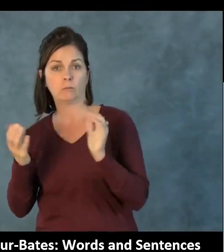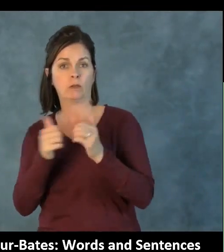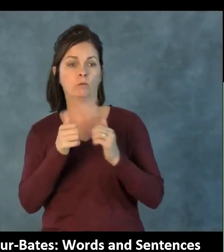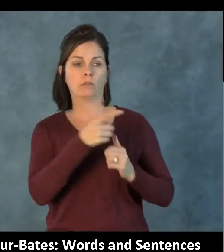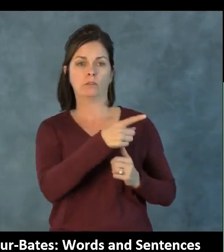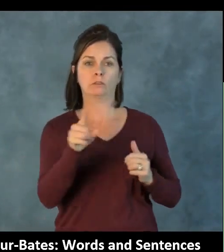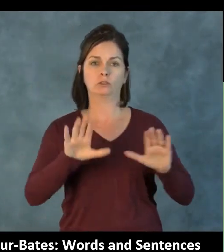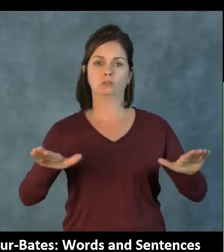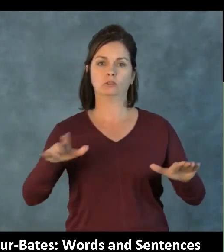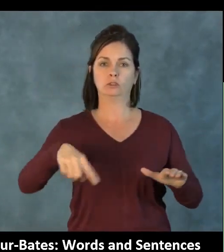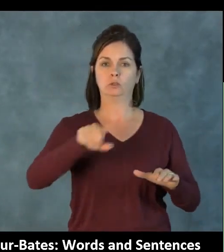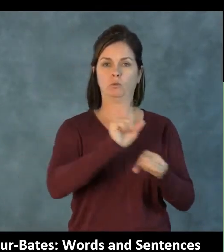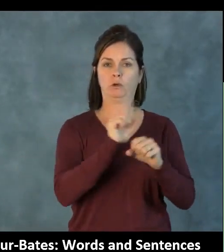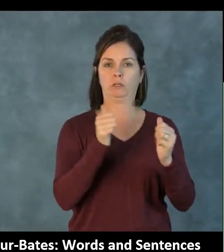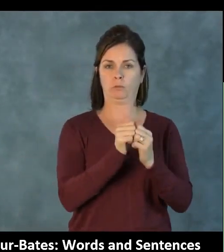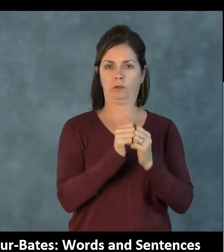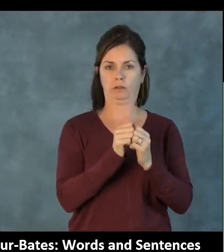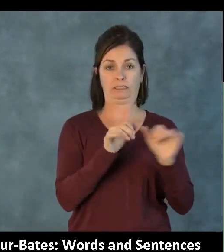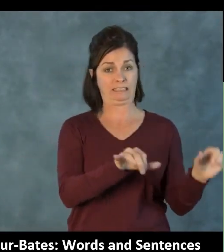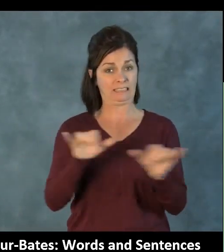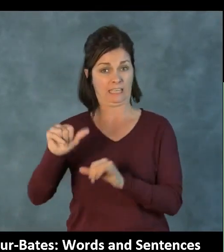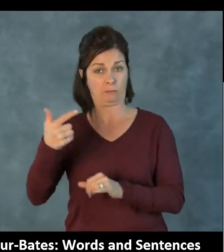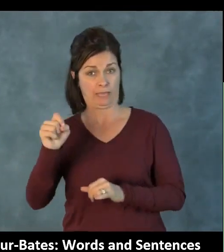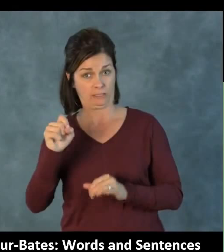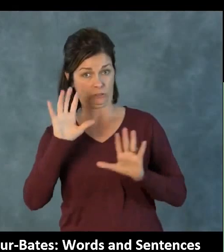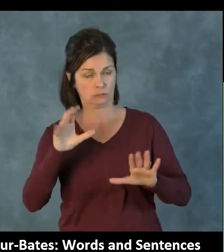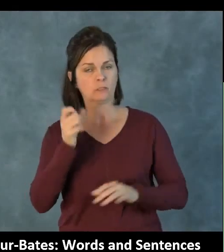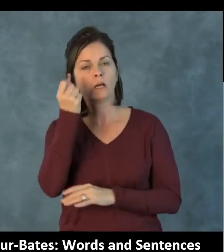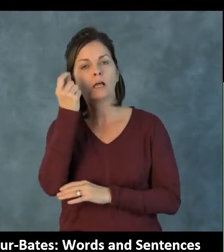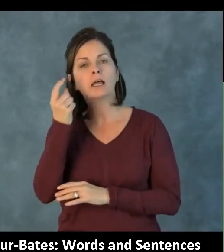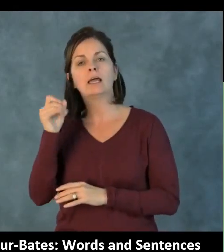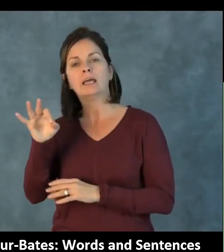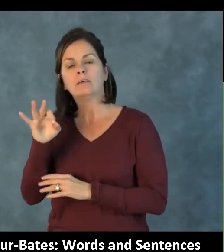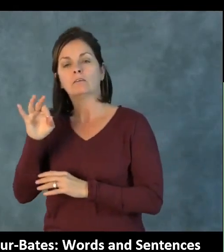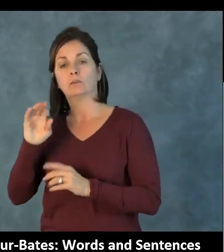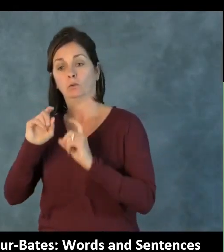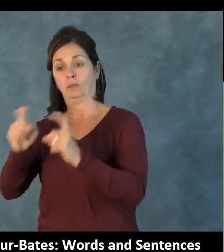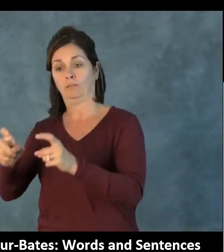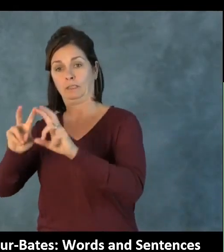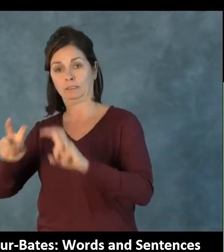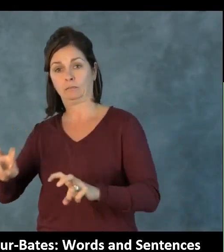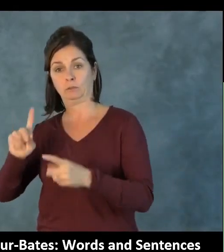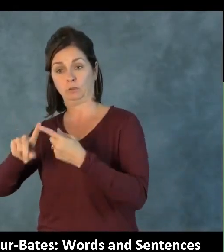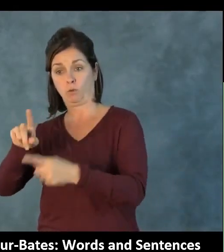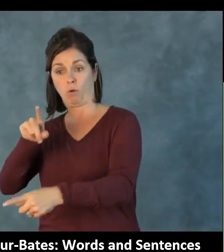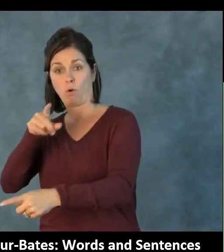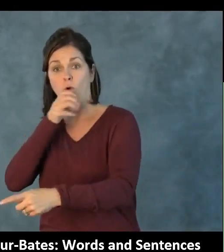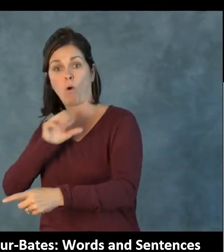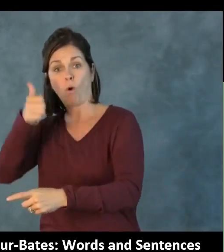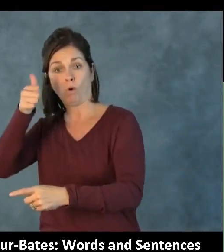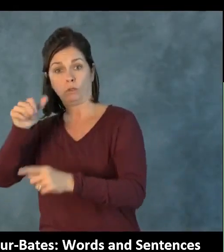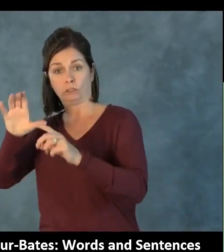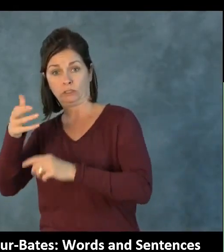If you give it to an older child, who has a language delay, you're not able to look up the percentile ranks,